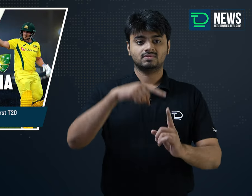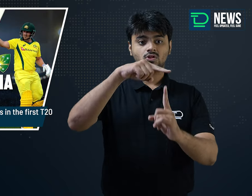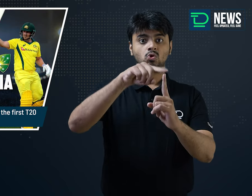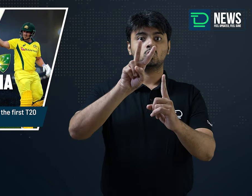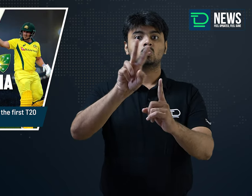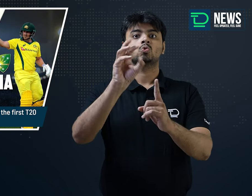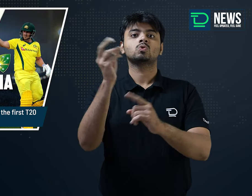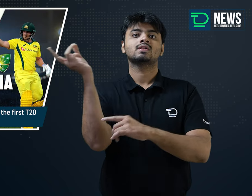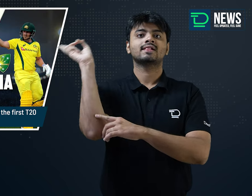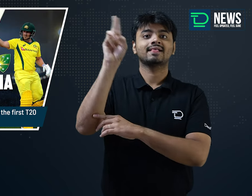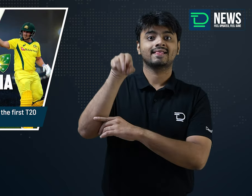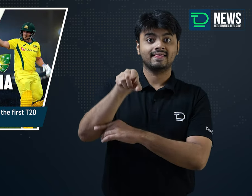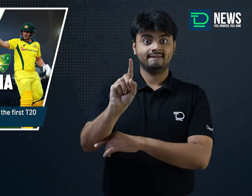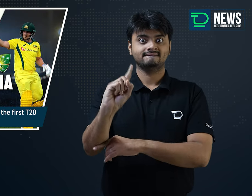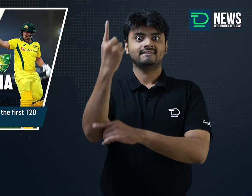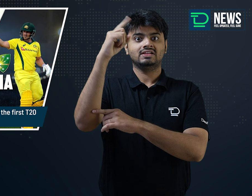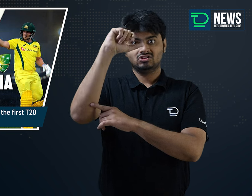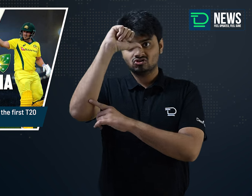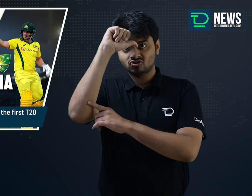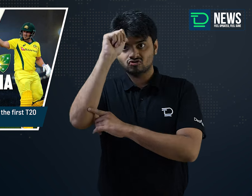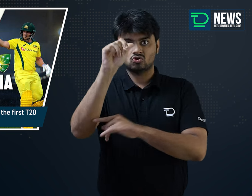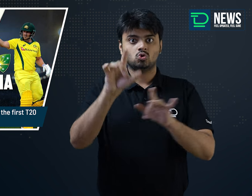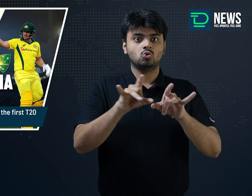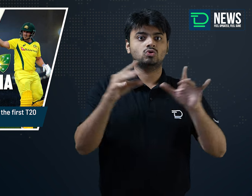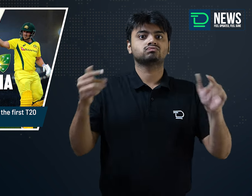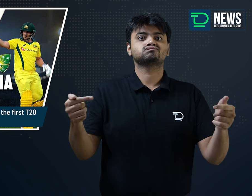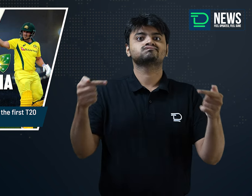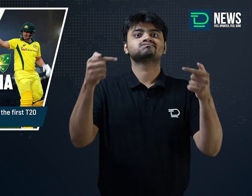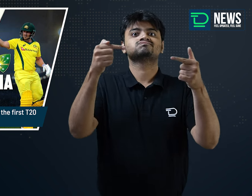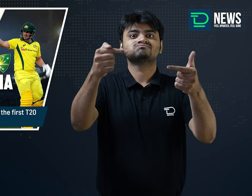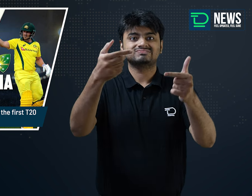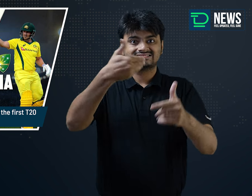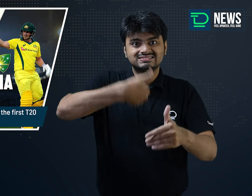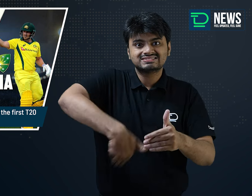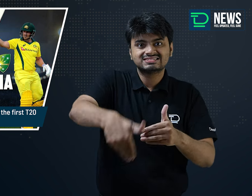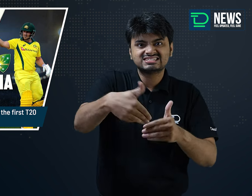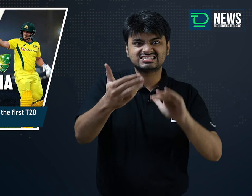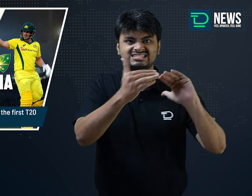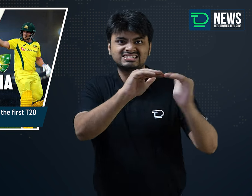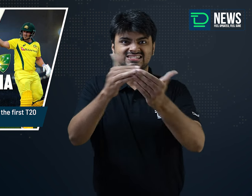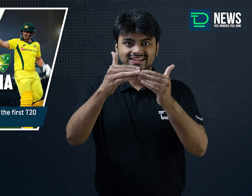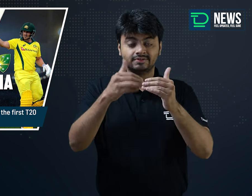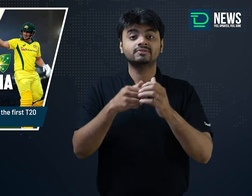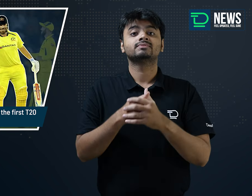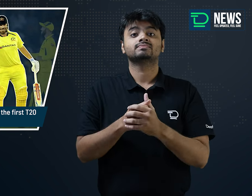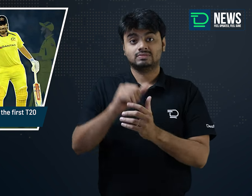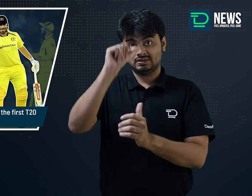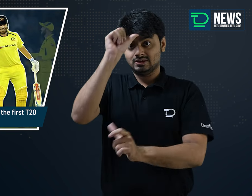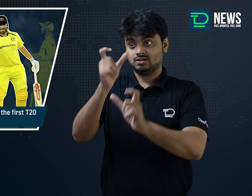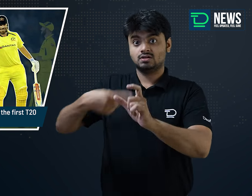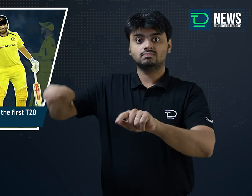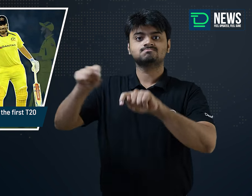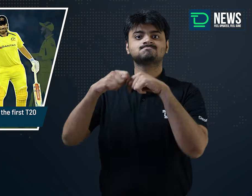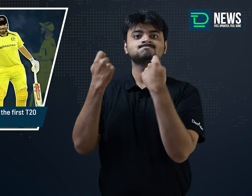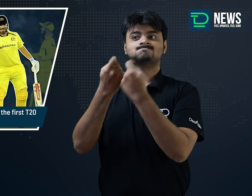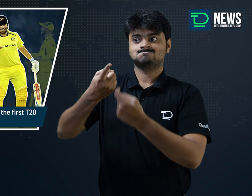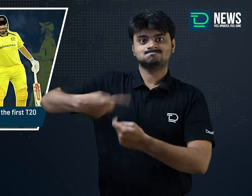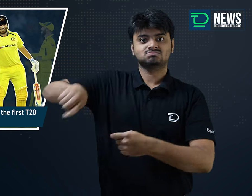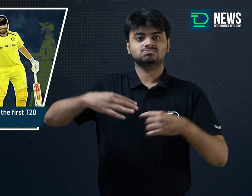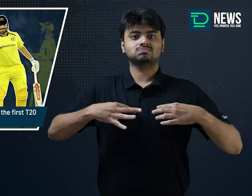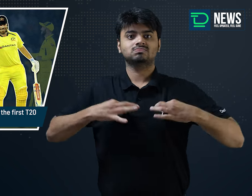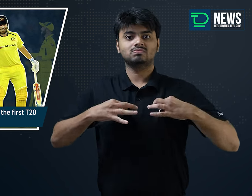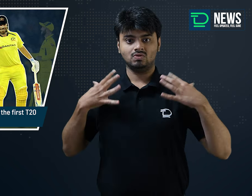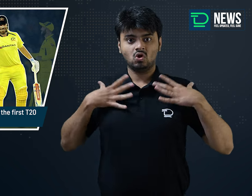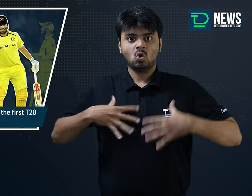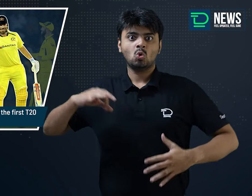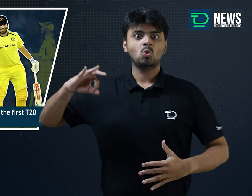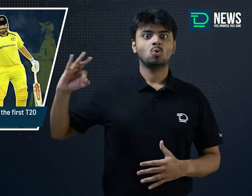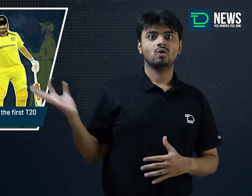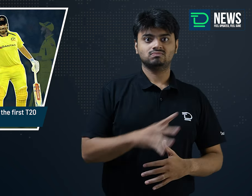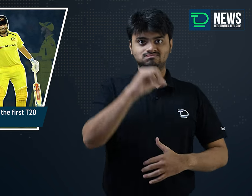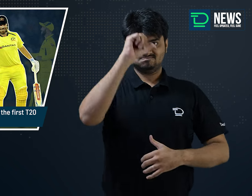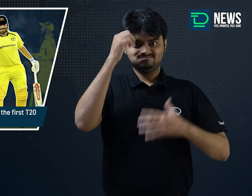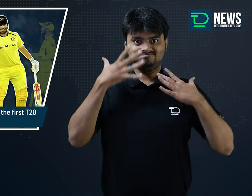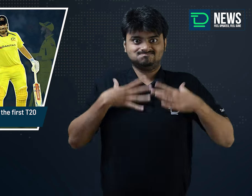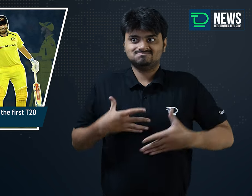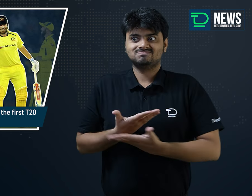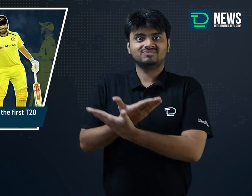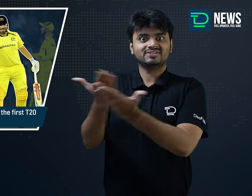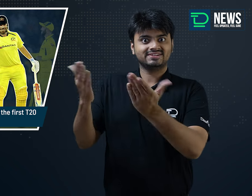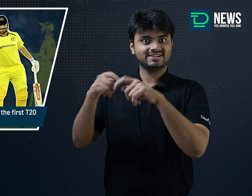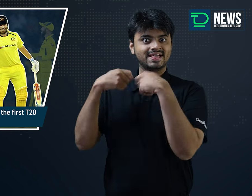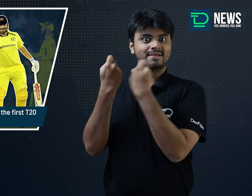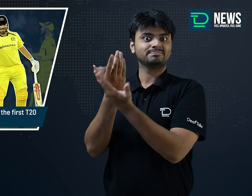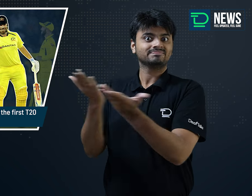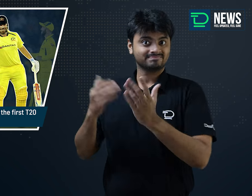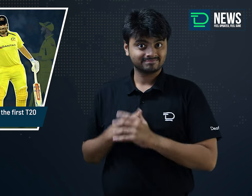Yesterday India and Australia had T20 and Indian players played with new jerseys.